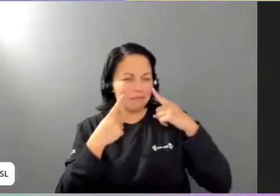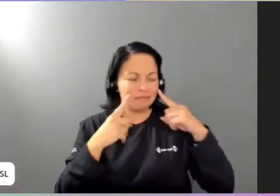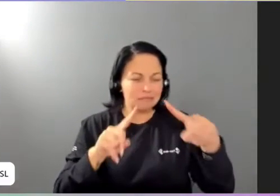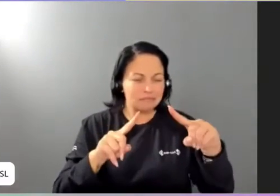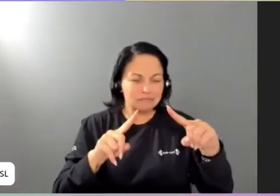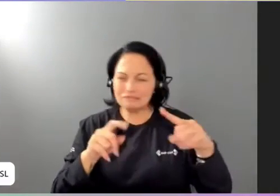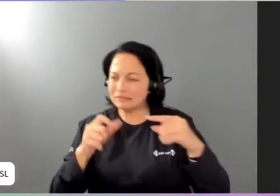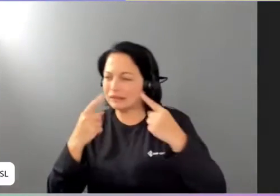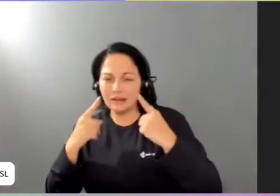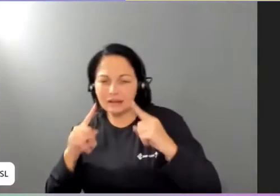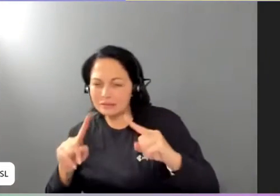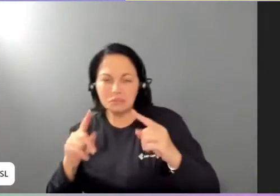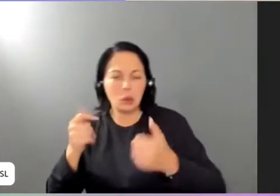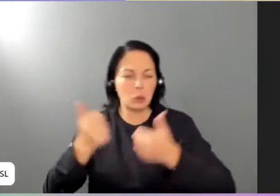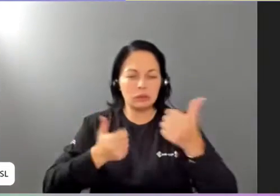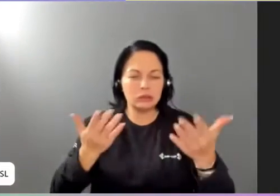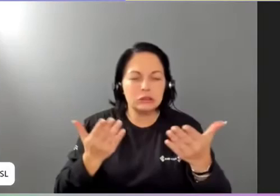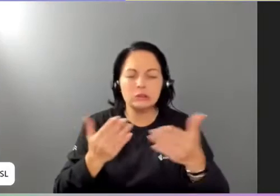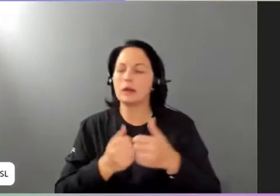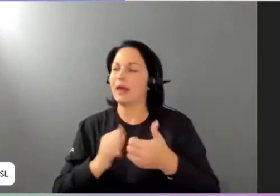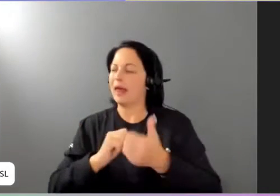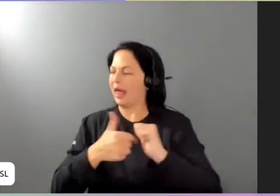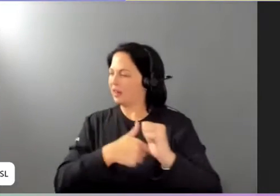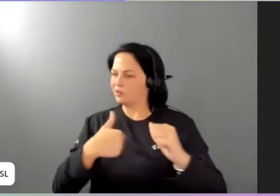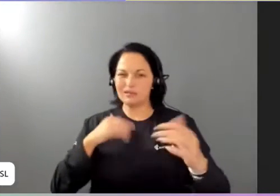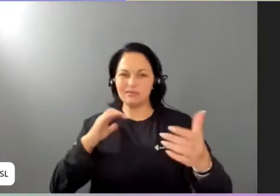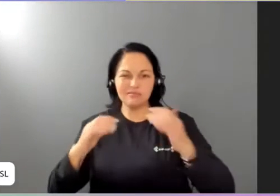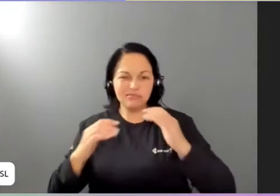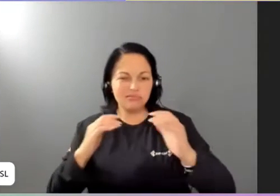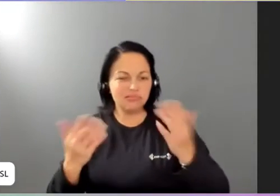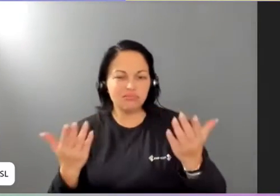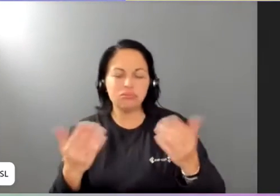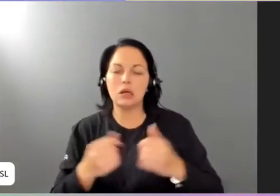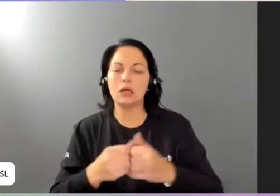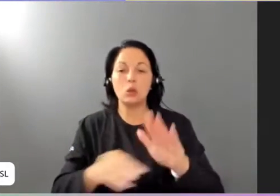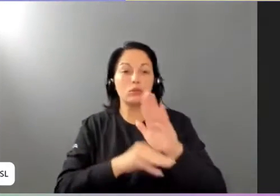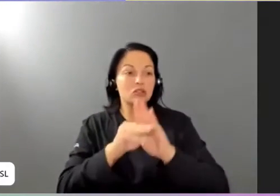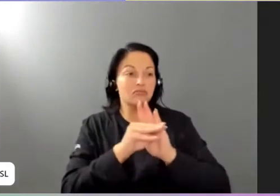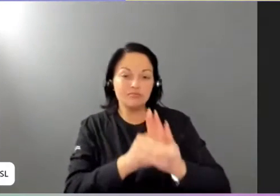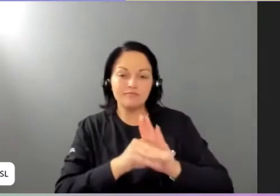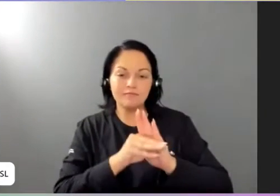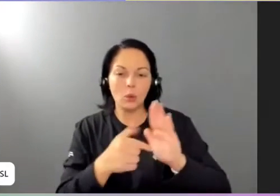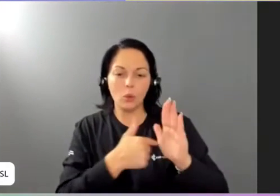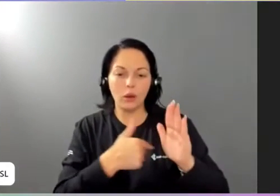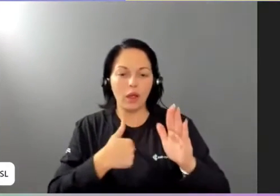are with accessibility. Where we are with that journey, we and how can truly compare across